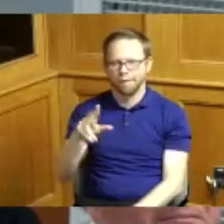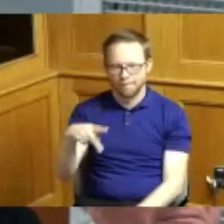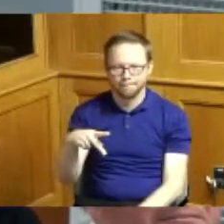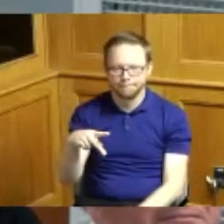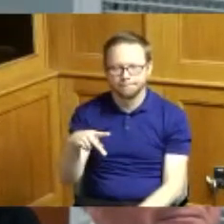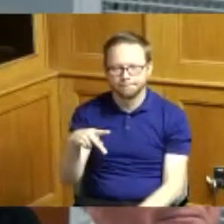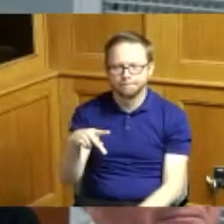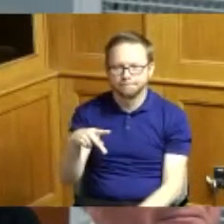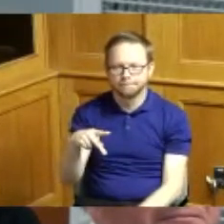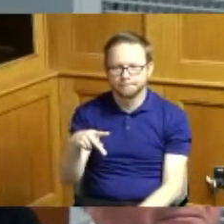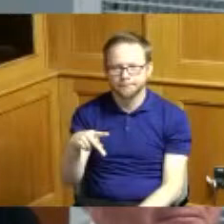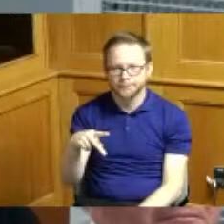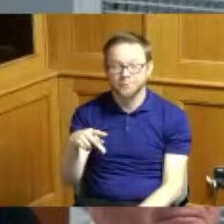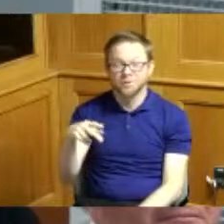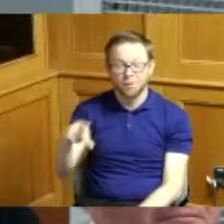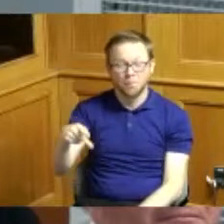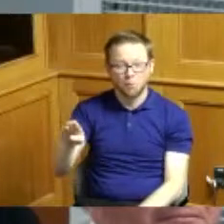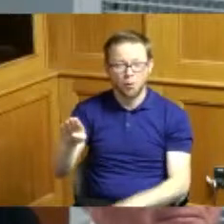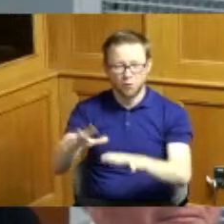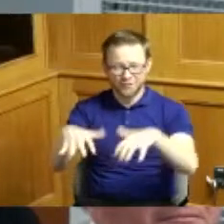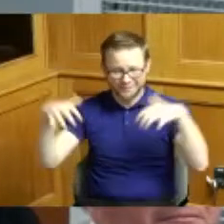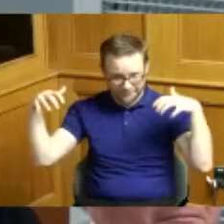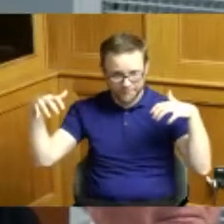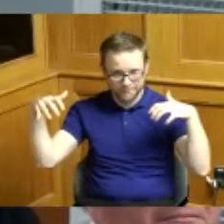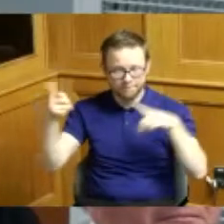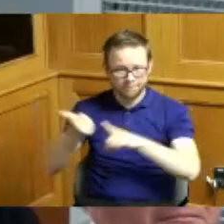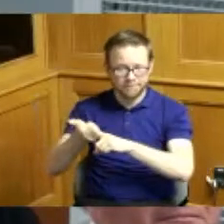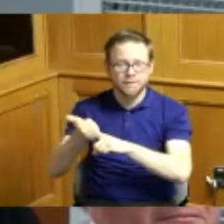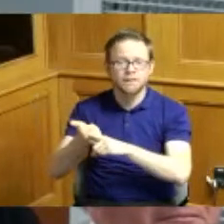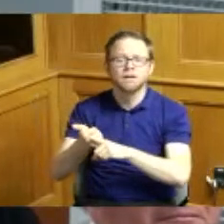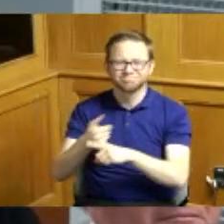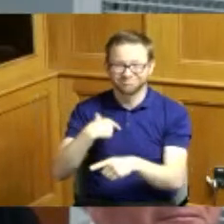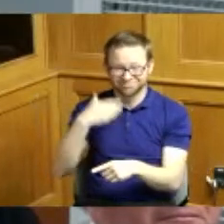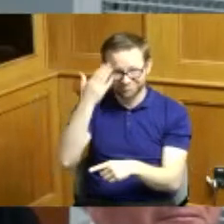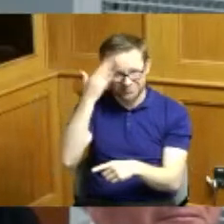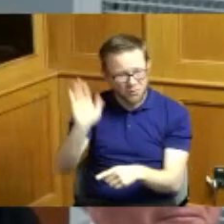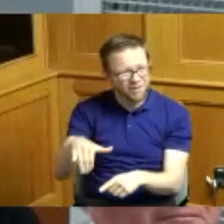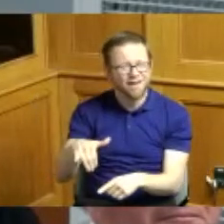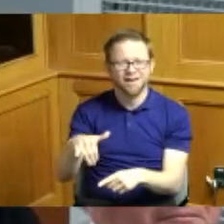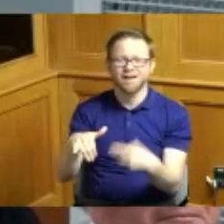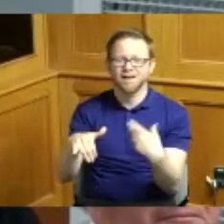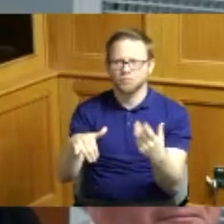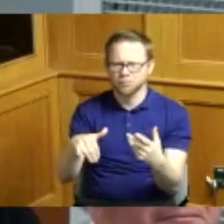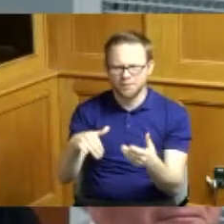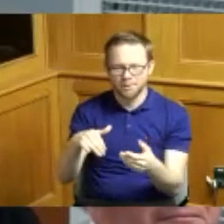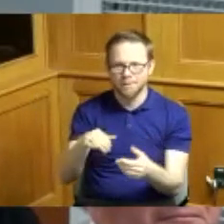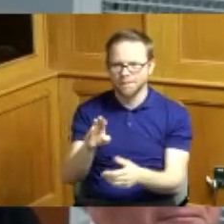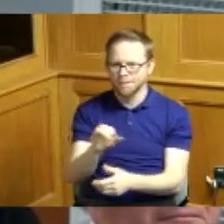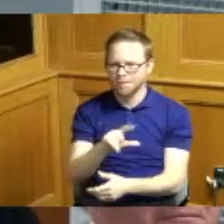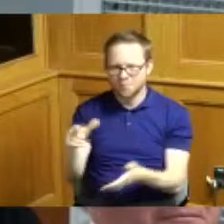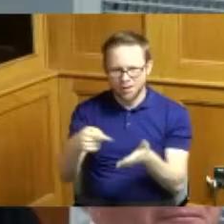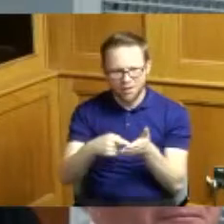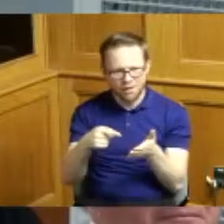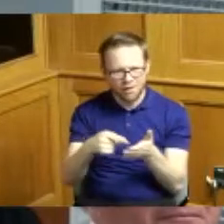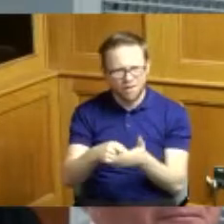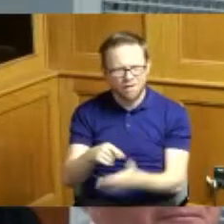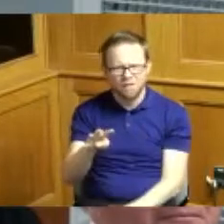uh Paul Brown Stadium you know we we got a tax we got a bill 400 and some million dollars